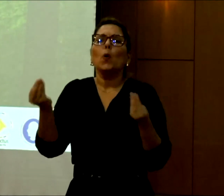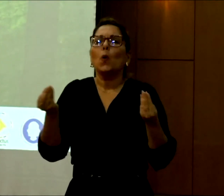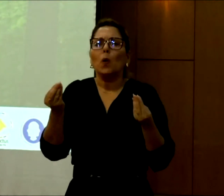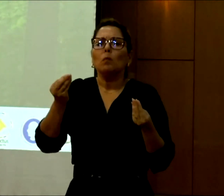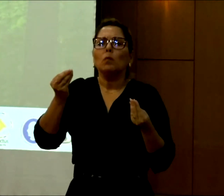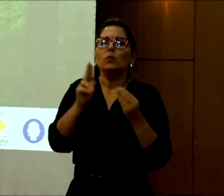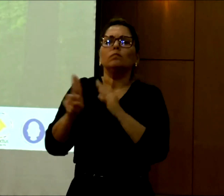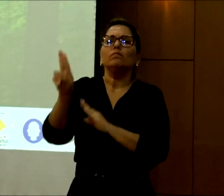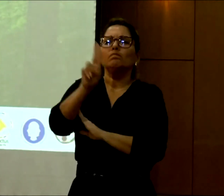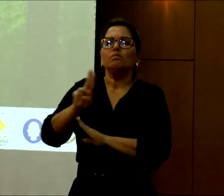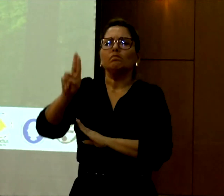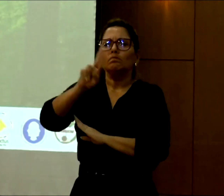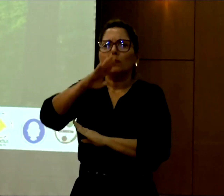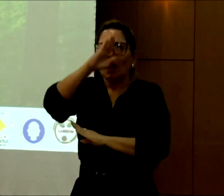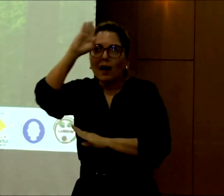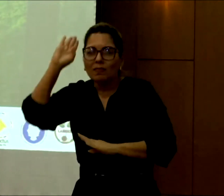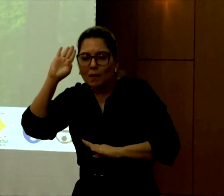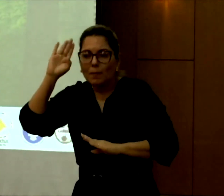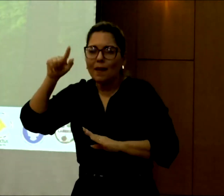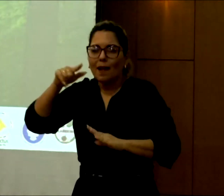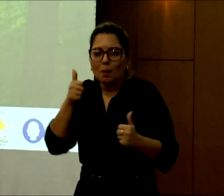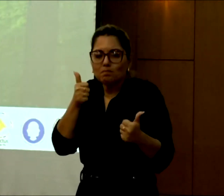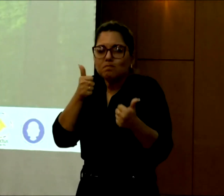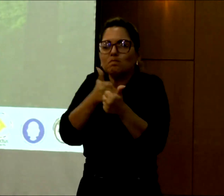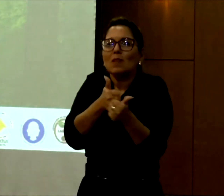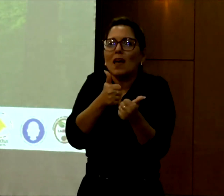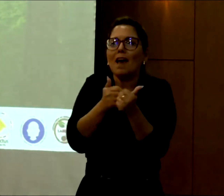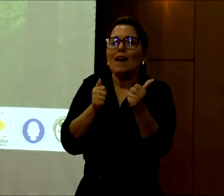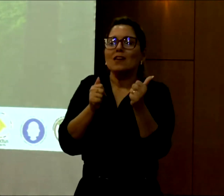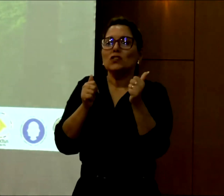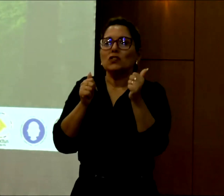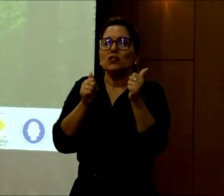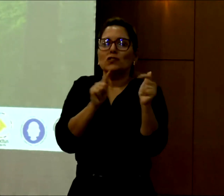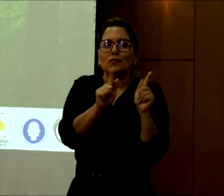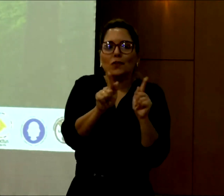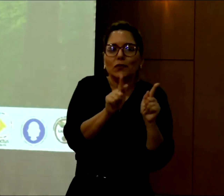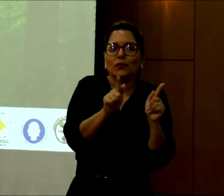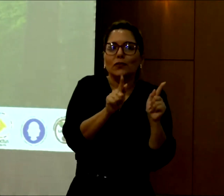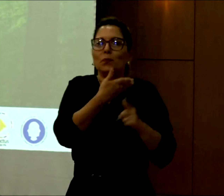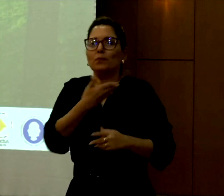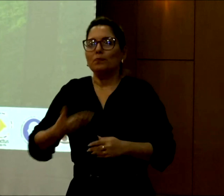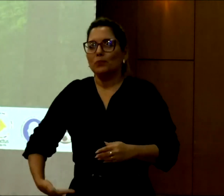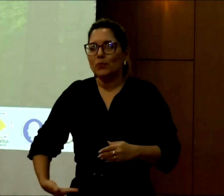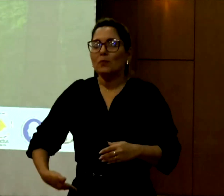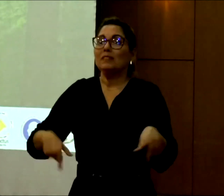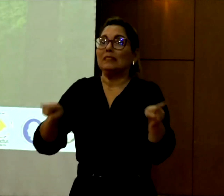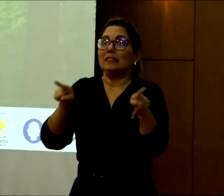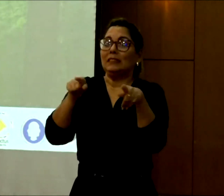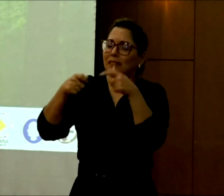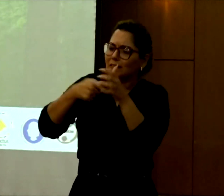approach public management to try to enable proactive actions, right?